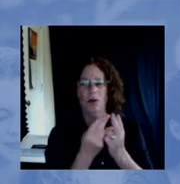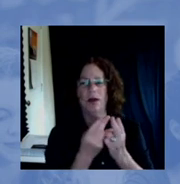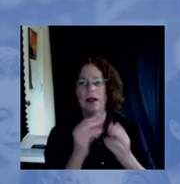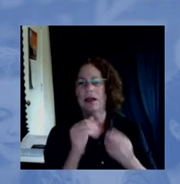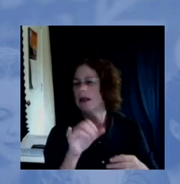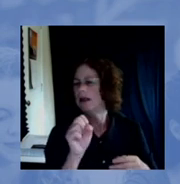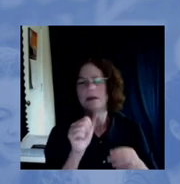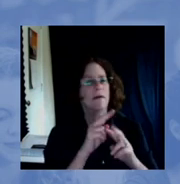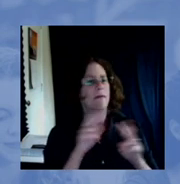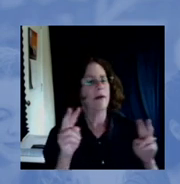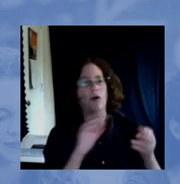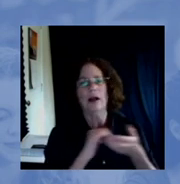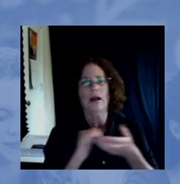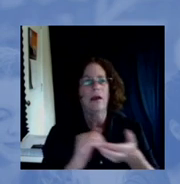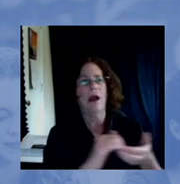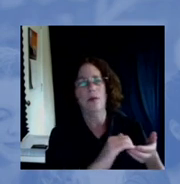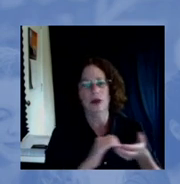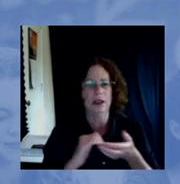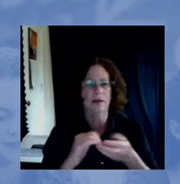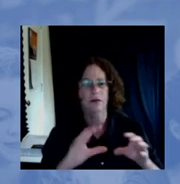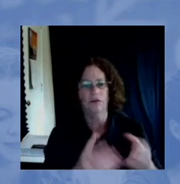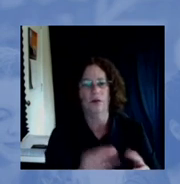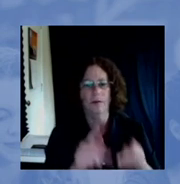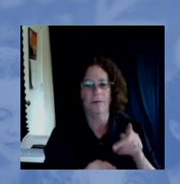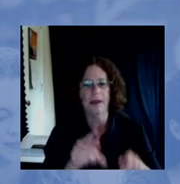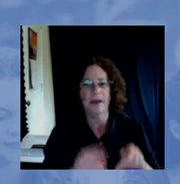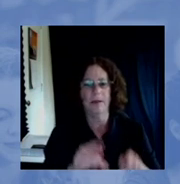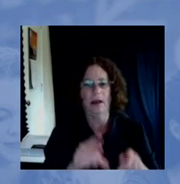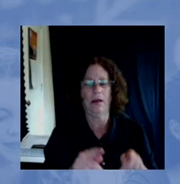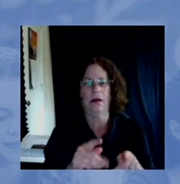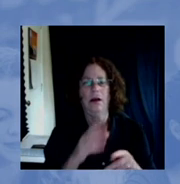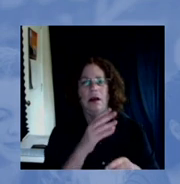GROUP OF COLLEAGUES. AND IN TERMS OF YOUR QUESTION ABOUT EQUITY,